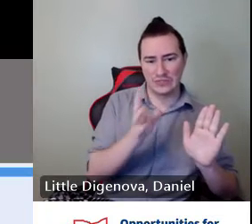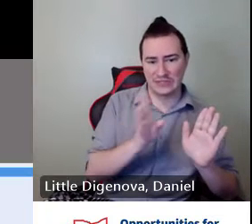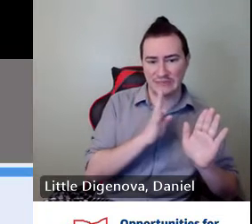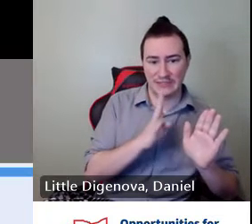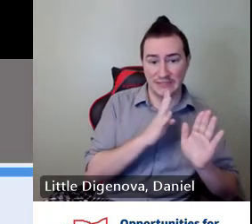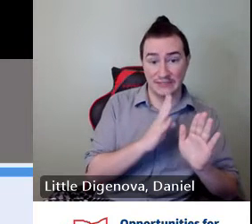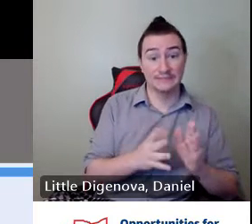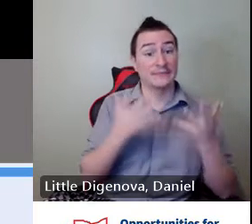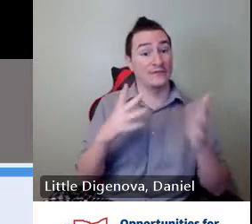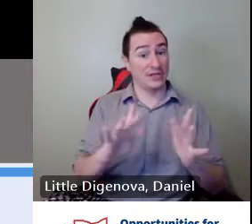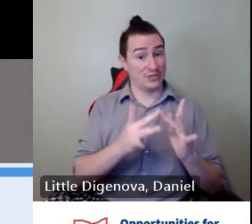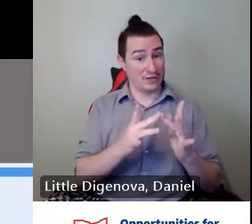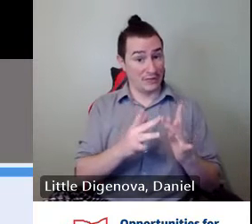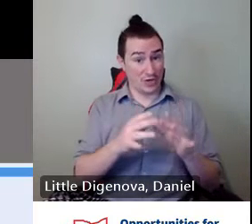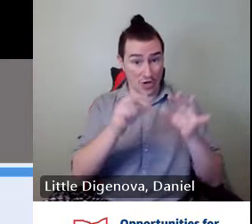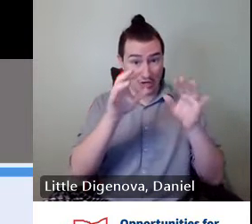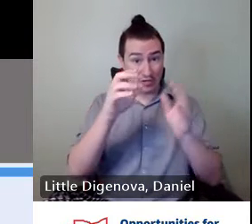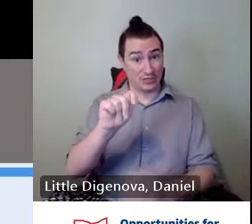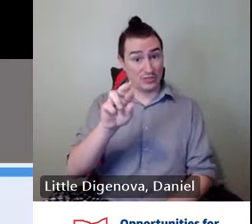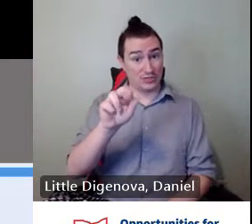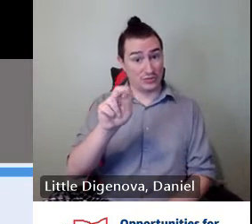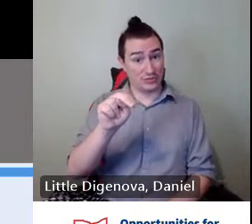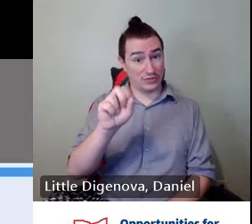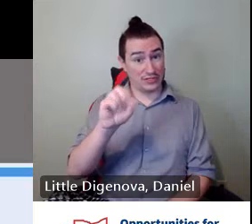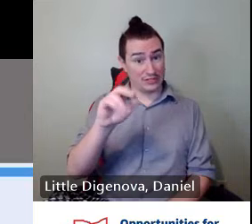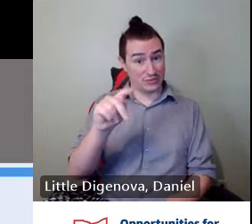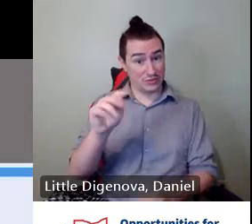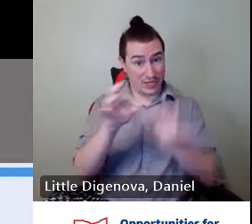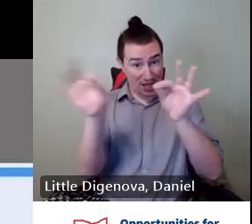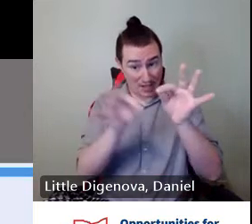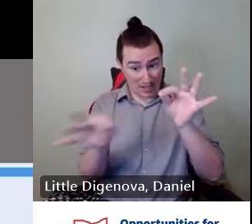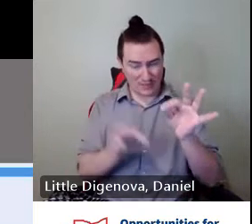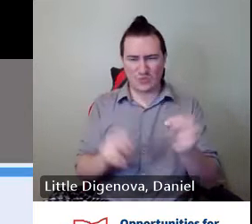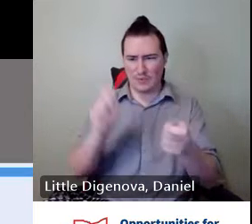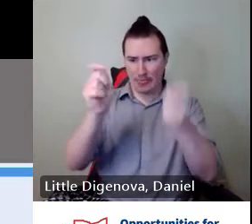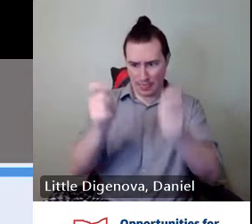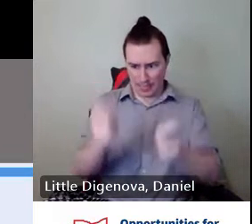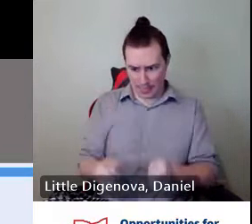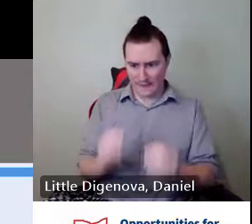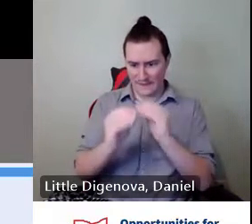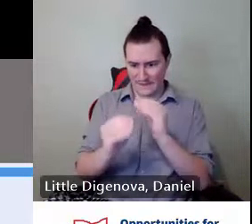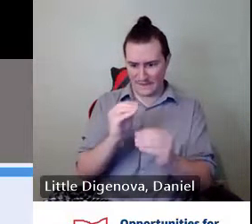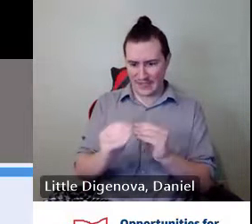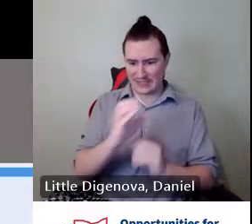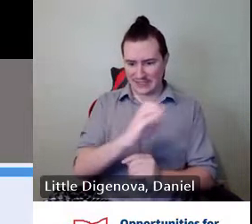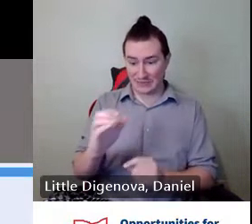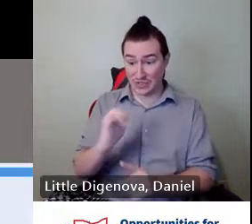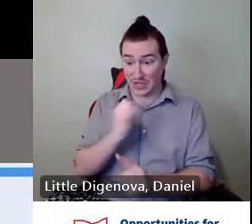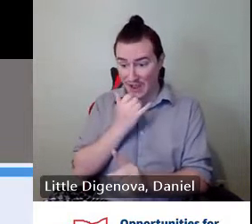captioning errors before uploading the webinar to our on-demand library. We also include a reasonable accommodation statement in our